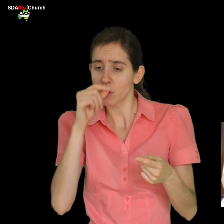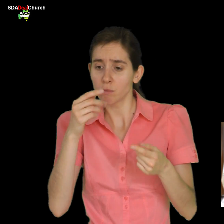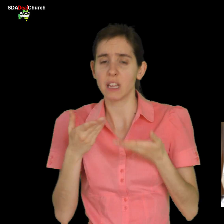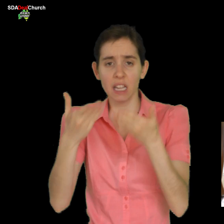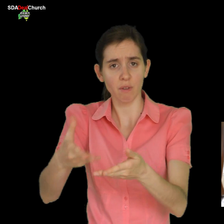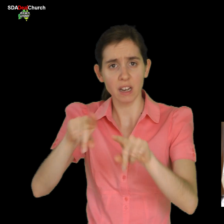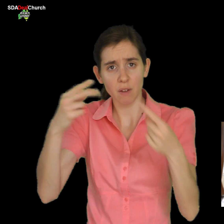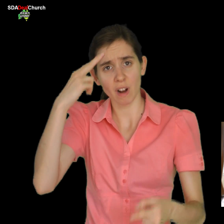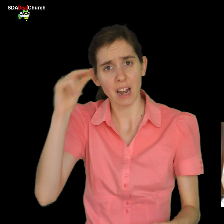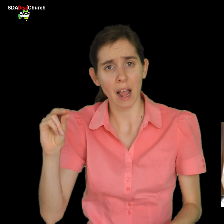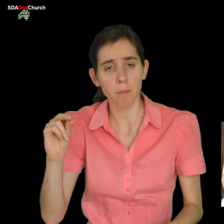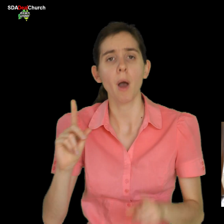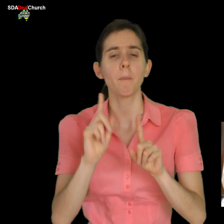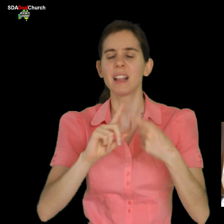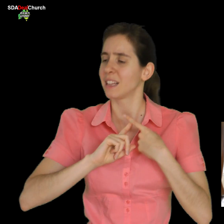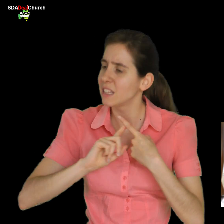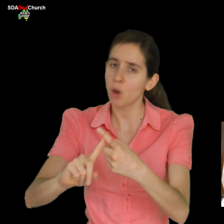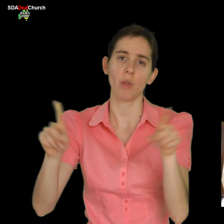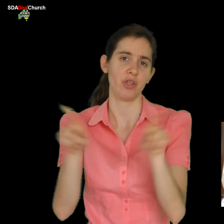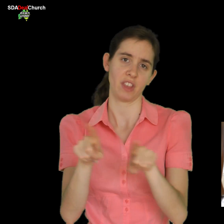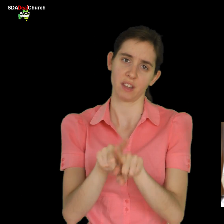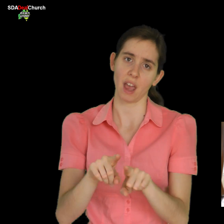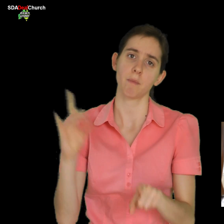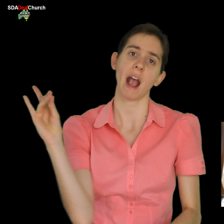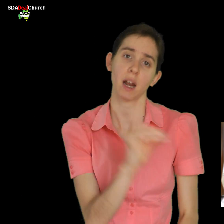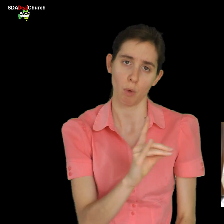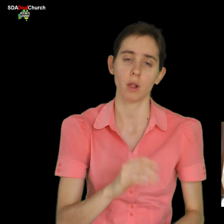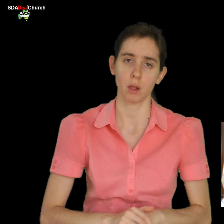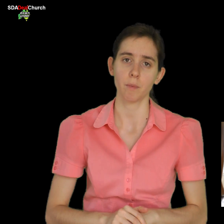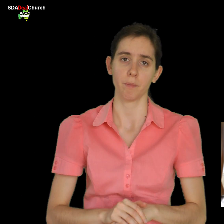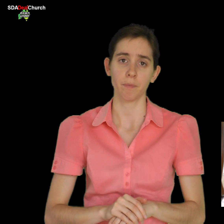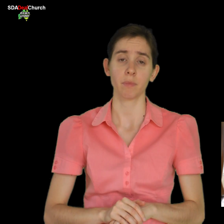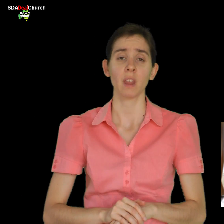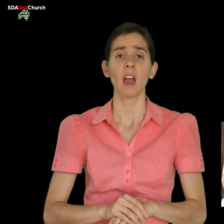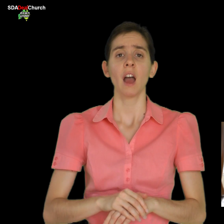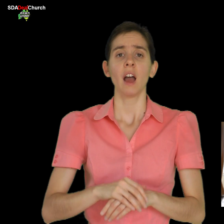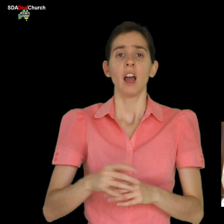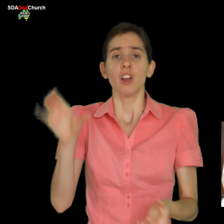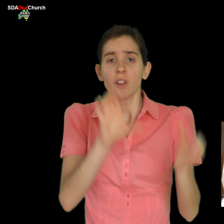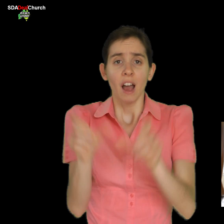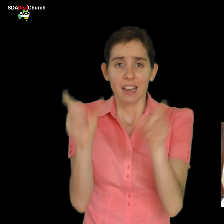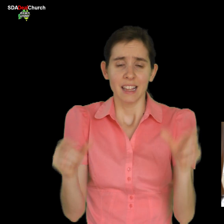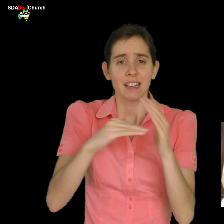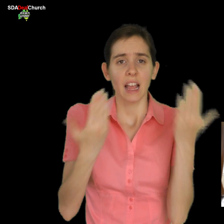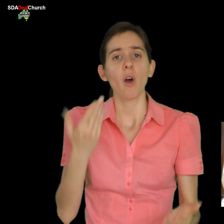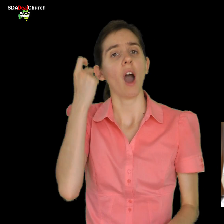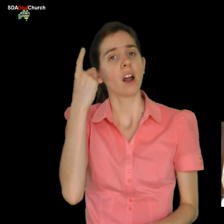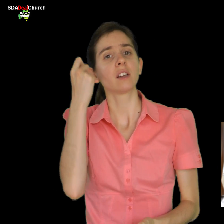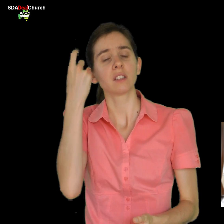still the same type of organism. Scientists now understand these changes